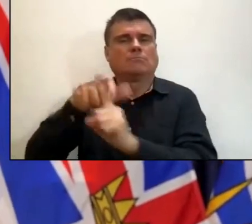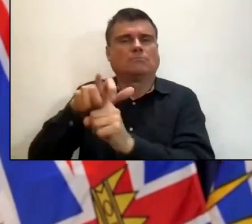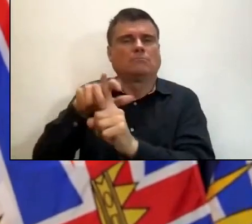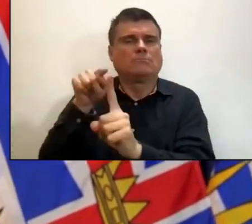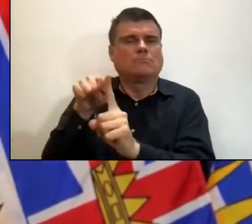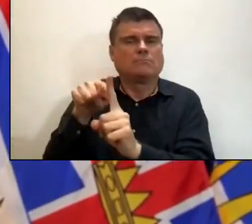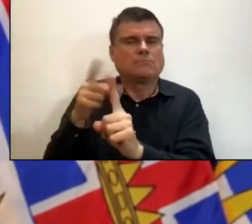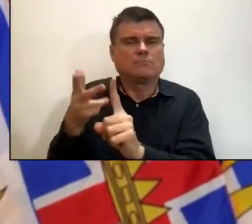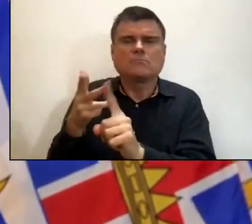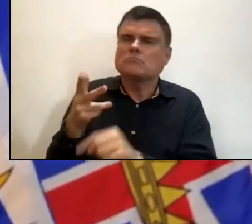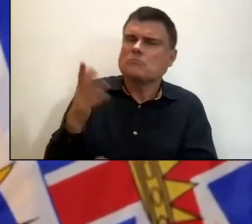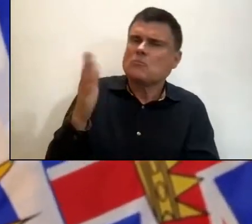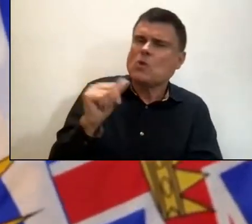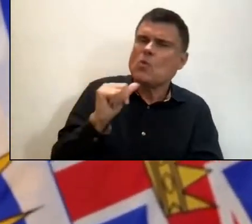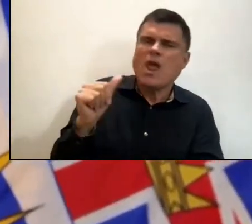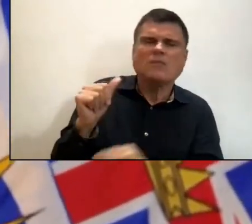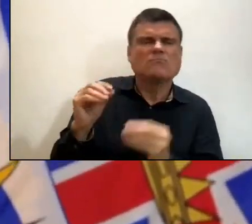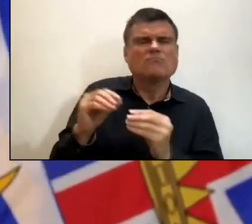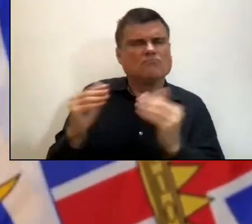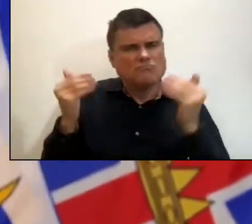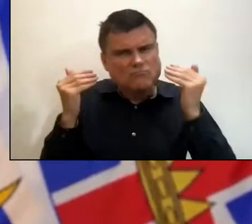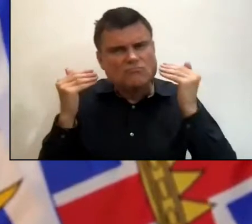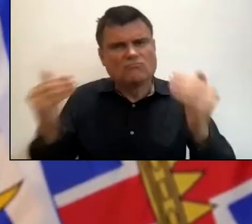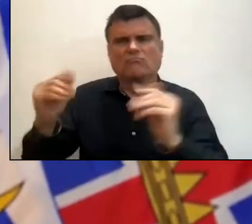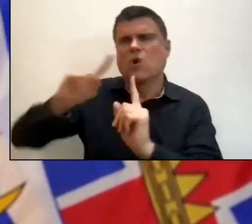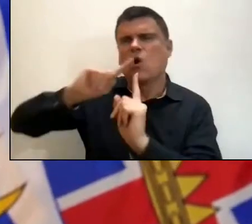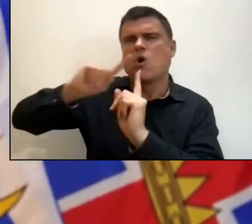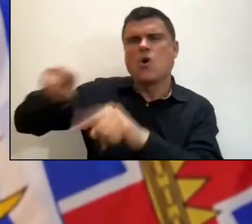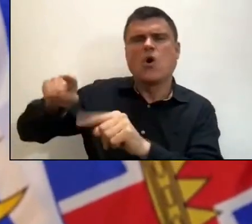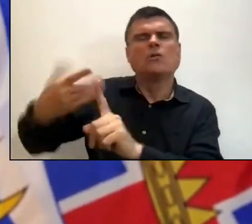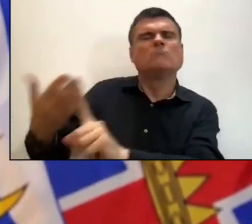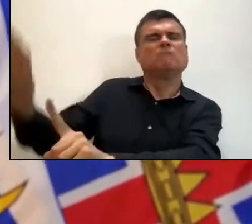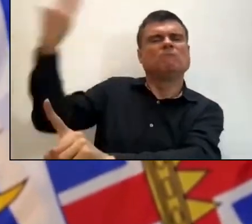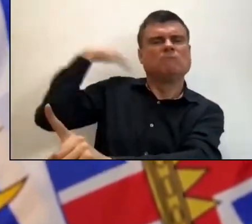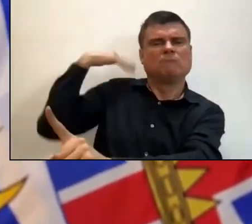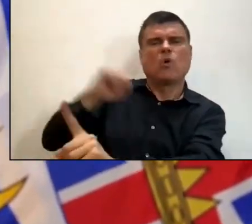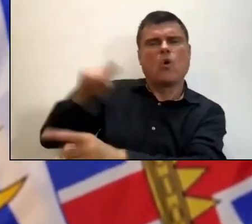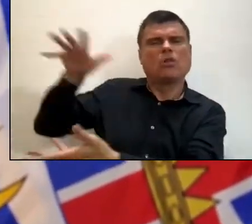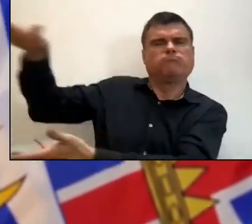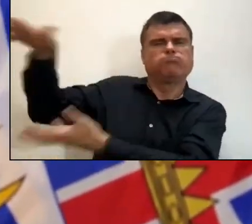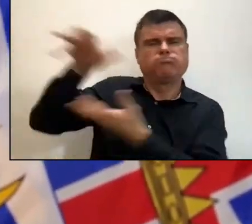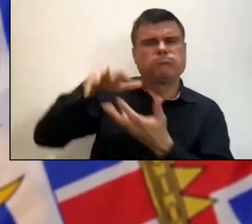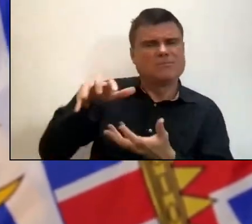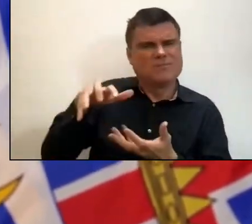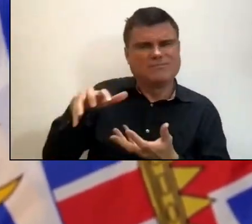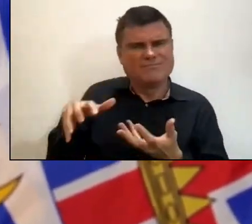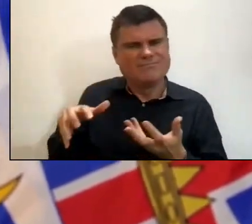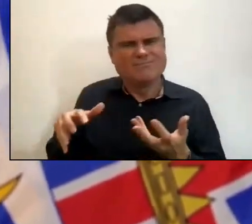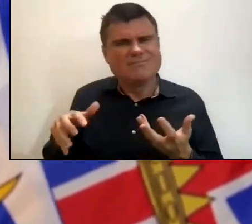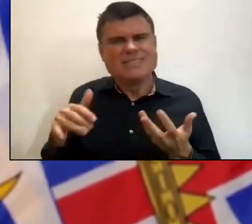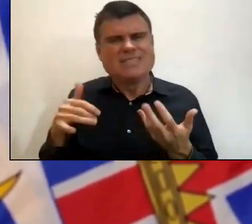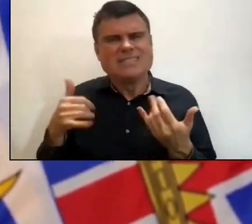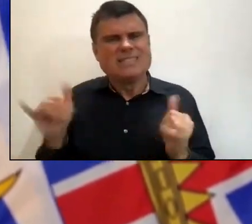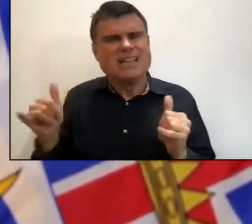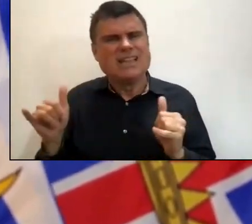more proactive in ordering rapid test long before now. Distributed them to the general public.